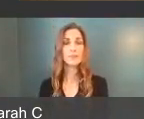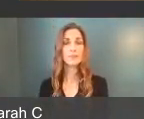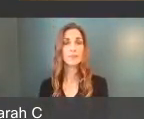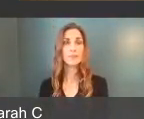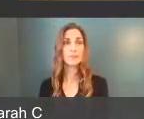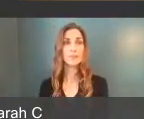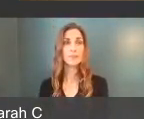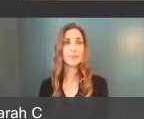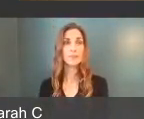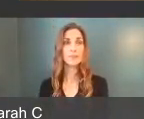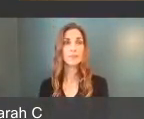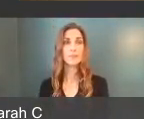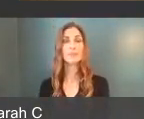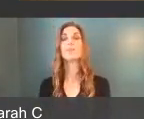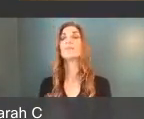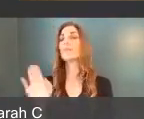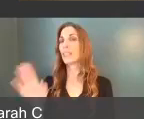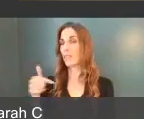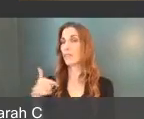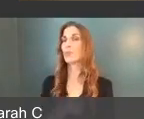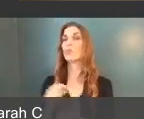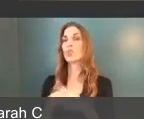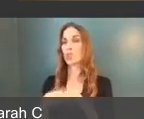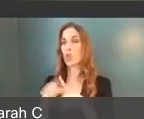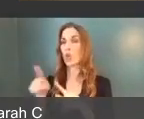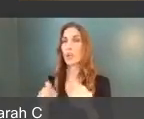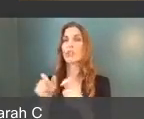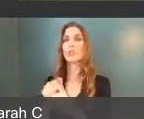[Staff] This afternoon we'll start our questions with Jim Melwert from KYW.